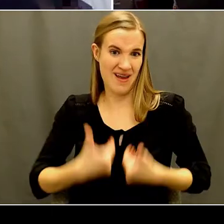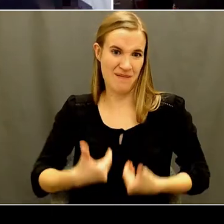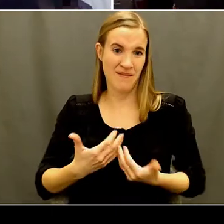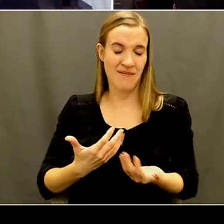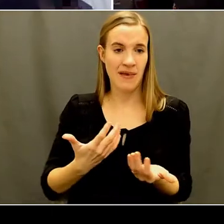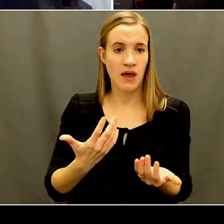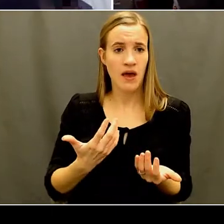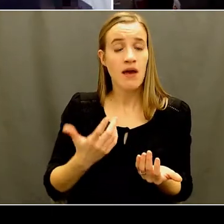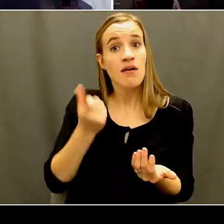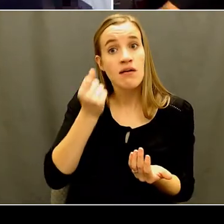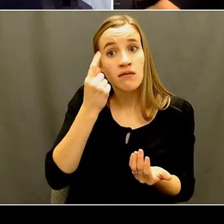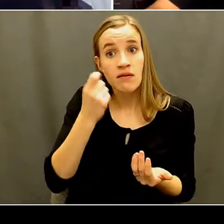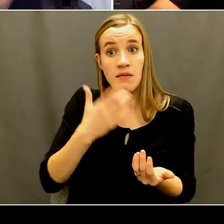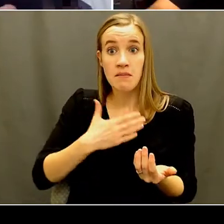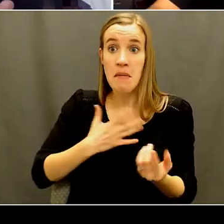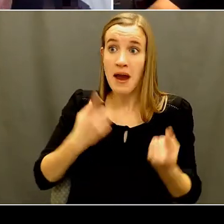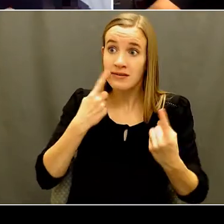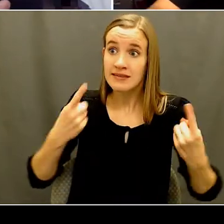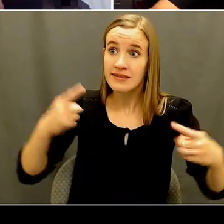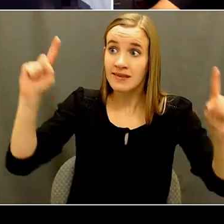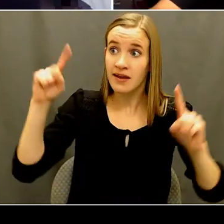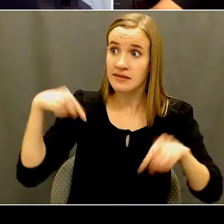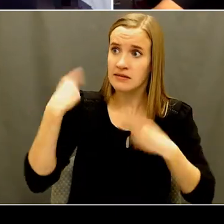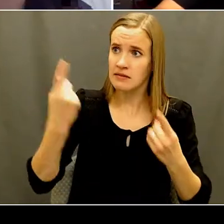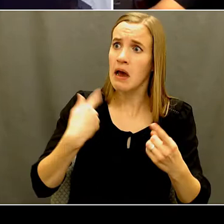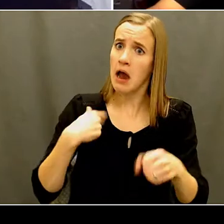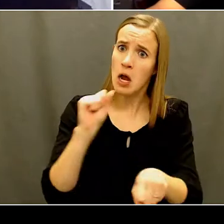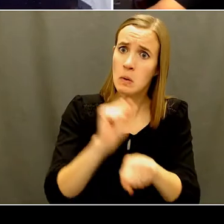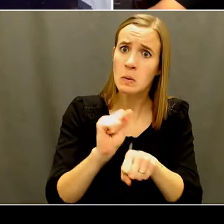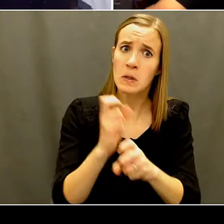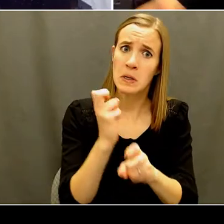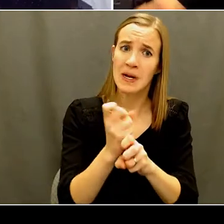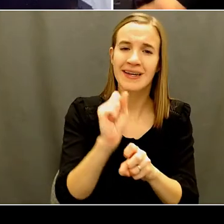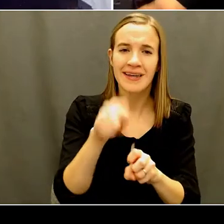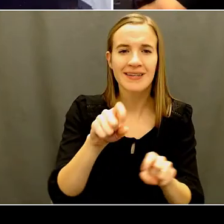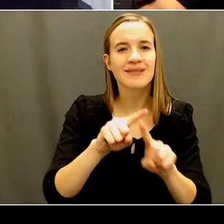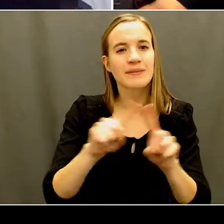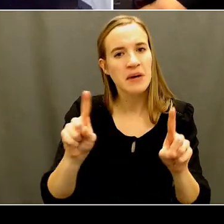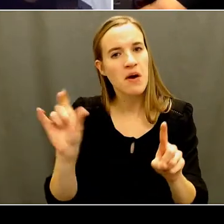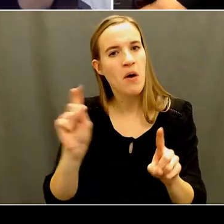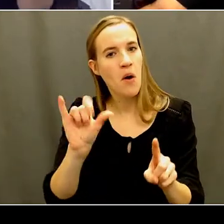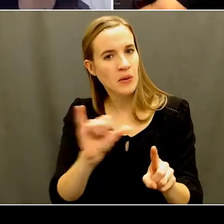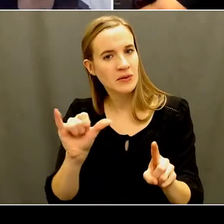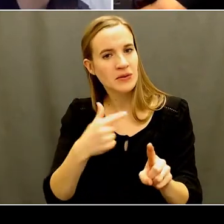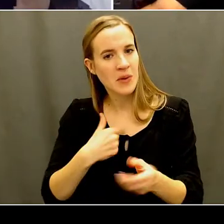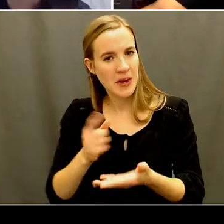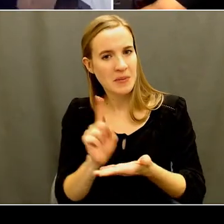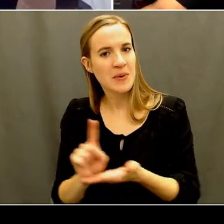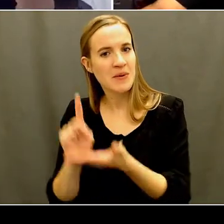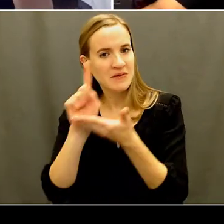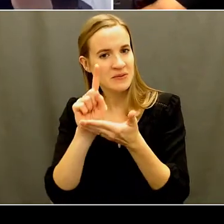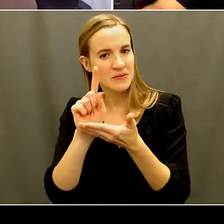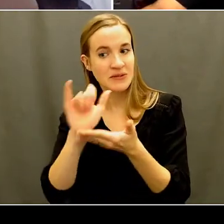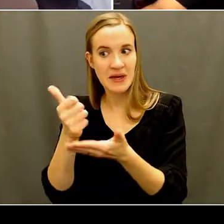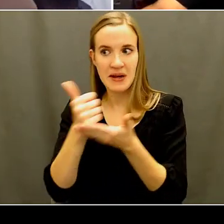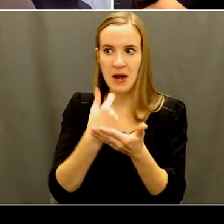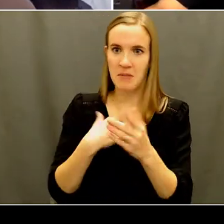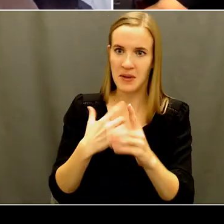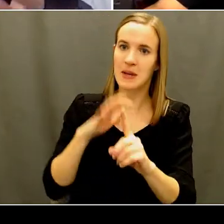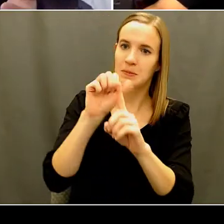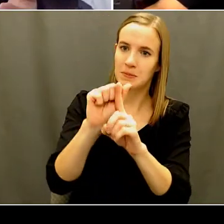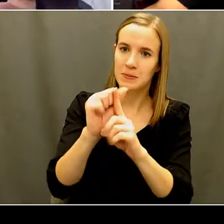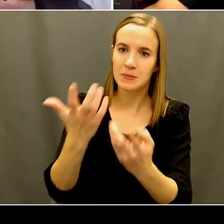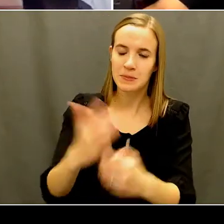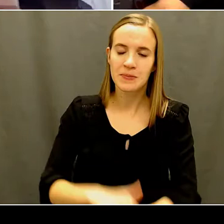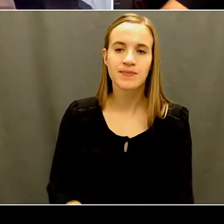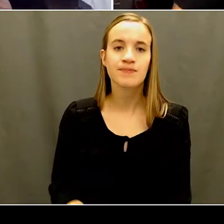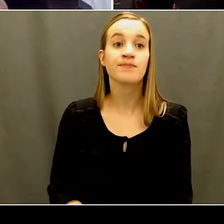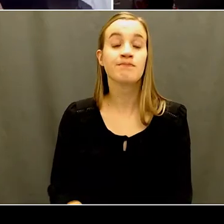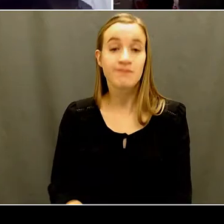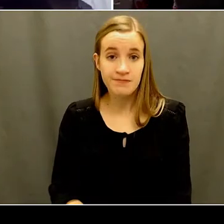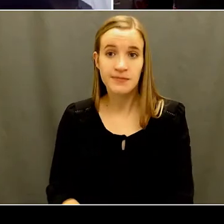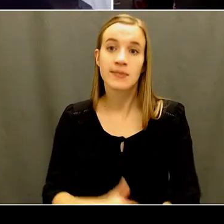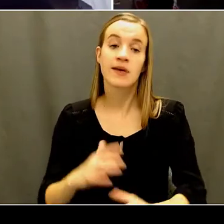Um, so I graduated college, like many today in the middle of a recession. Um,